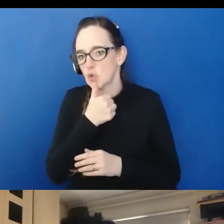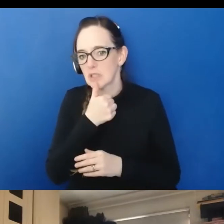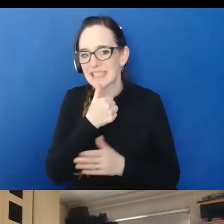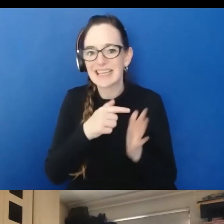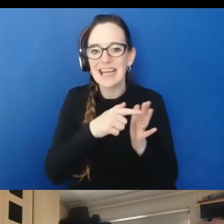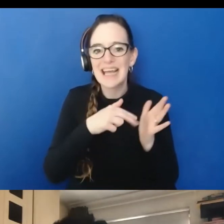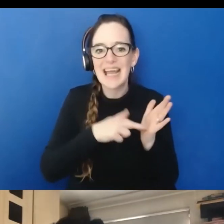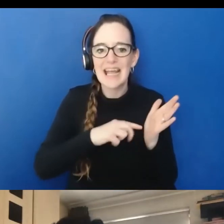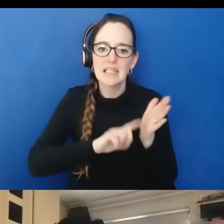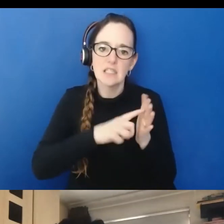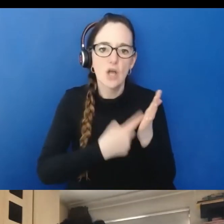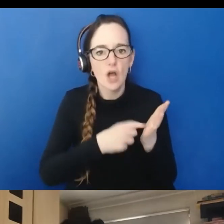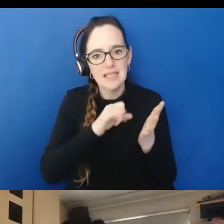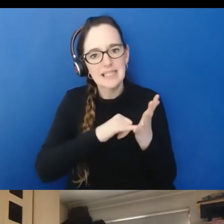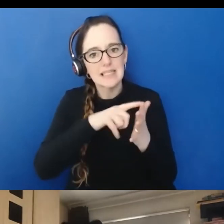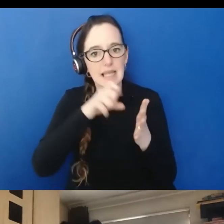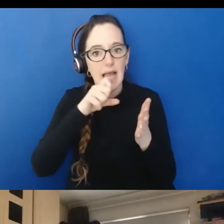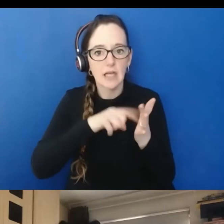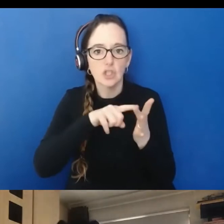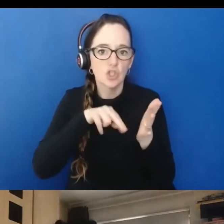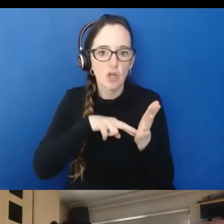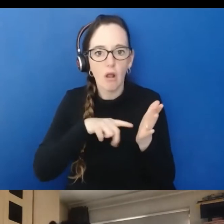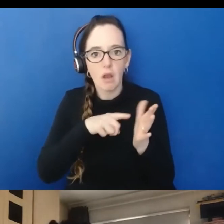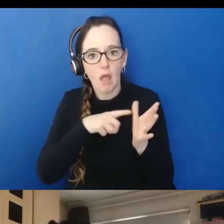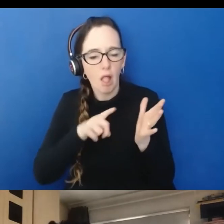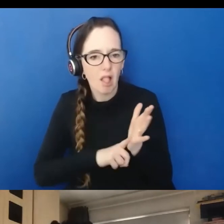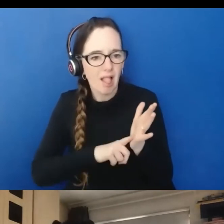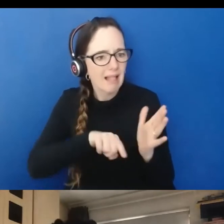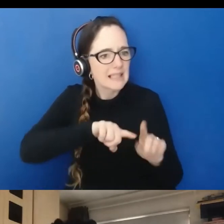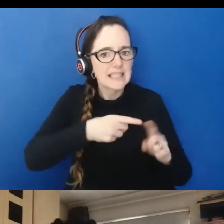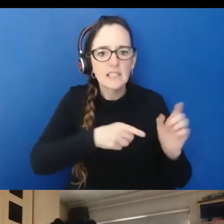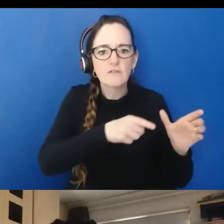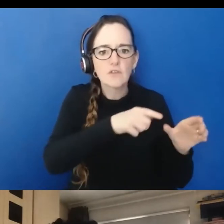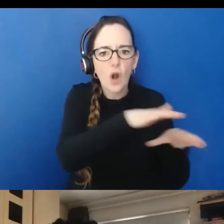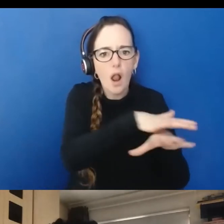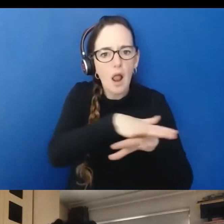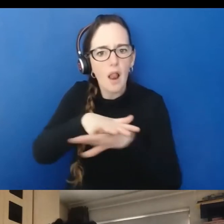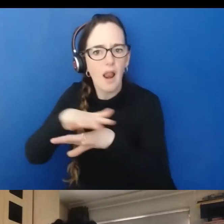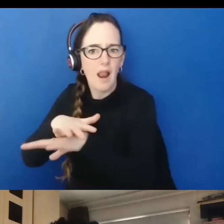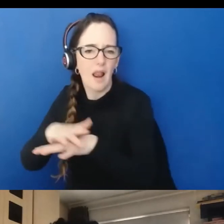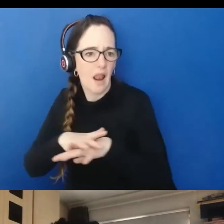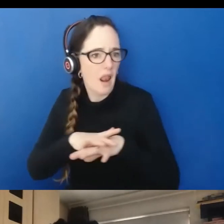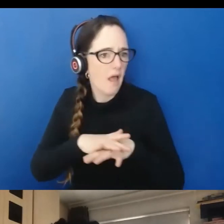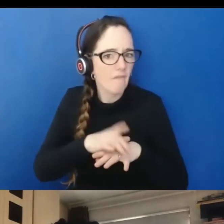feminist strategies of the economics of work and labour.